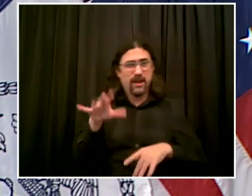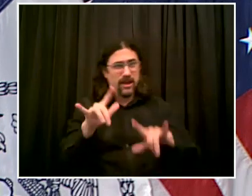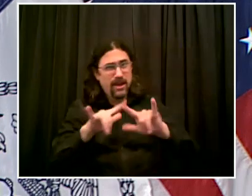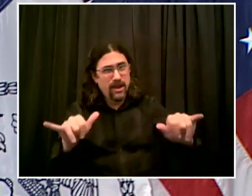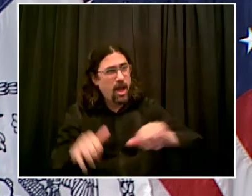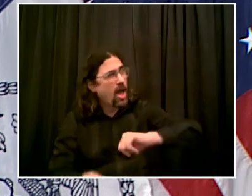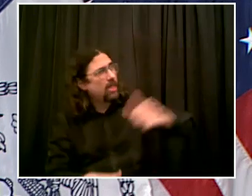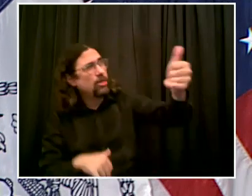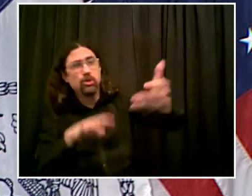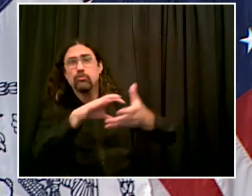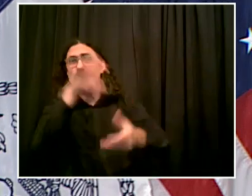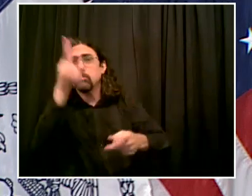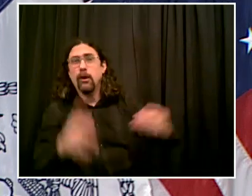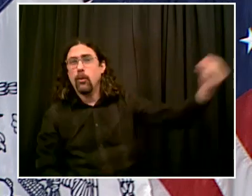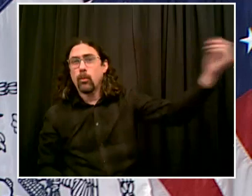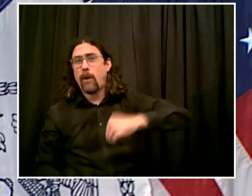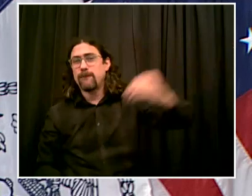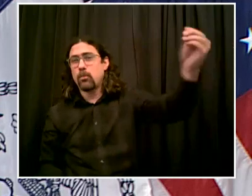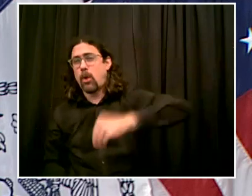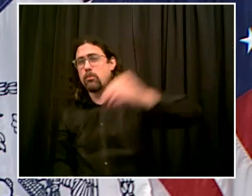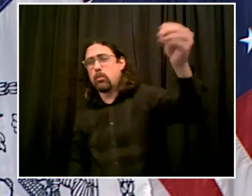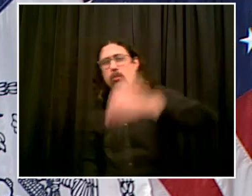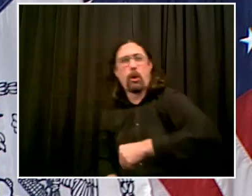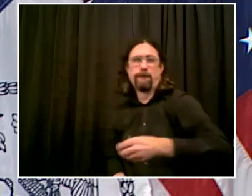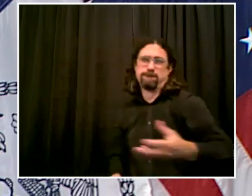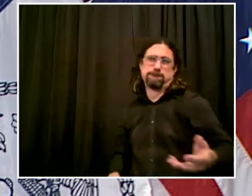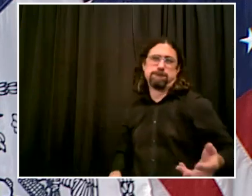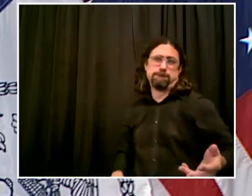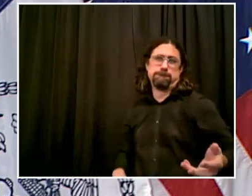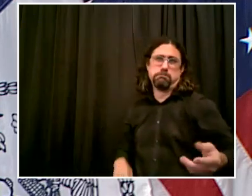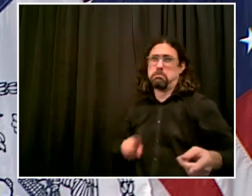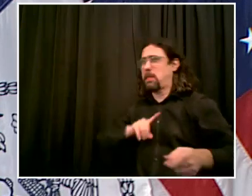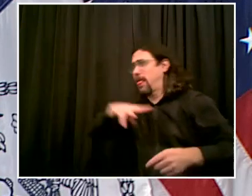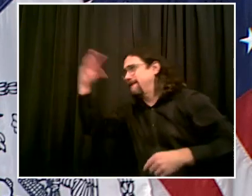NEW YORK CITY AND HERE'S THE MOST IMPORTANT FACT, BREDNEW